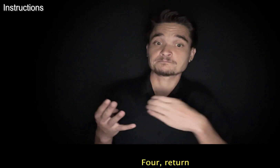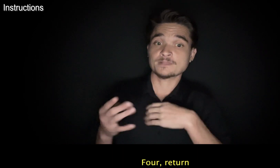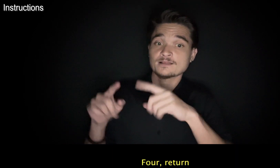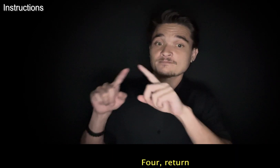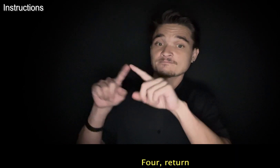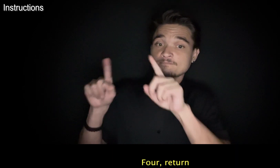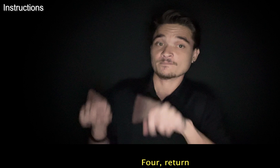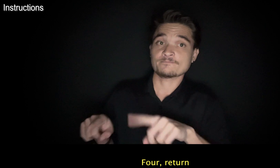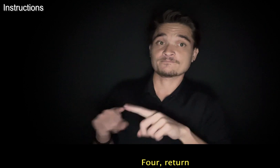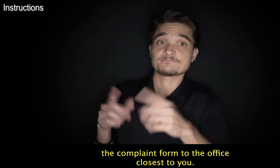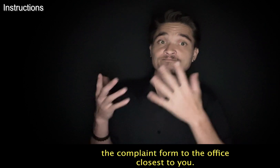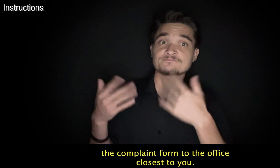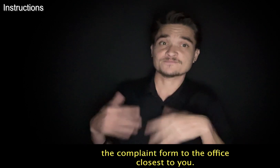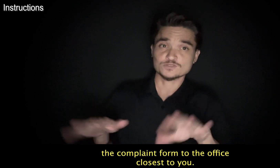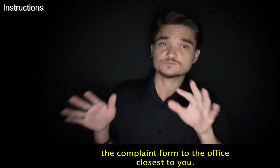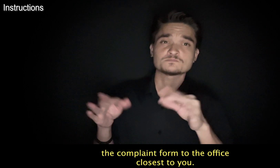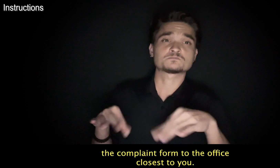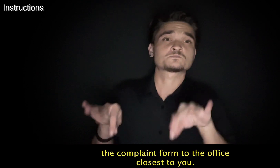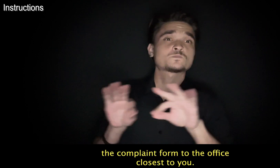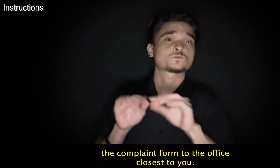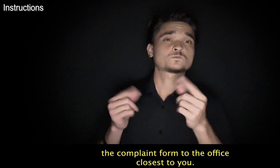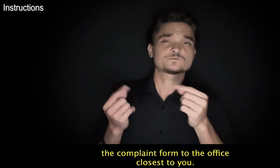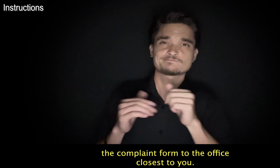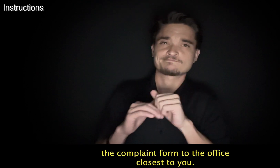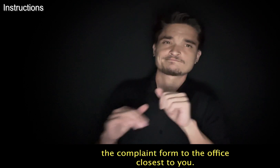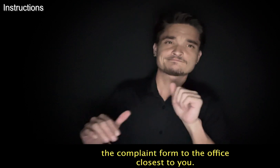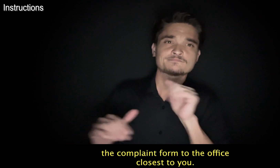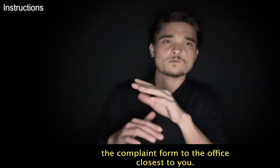Four, return the complaint form to the office closest to you.